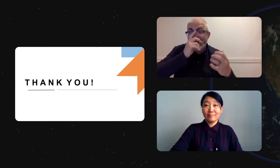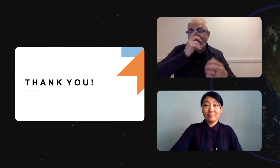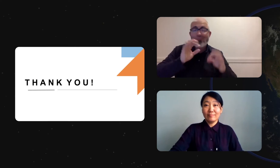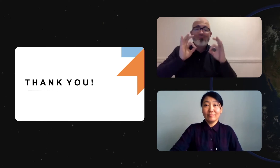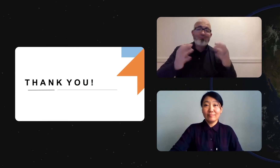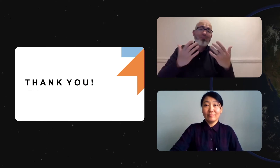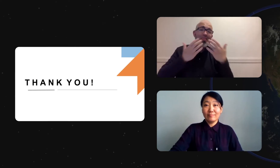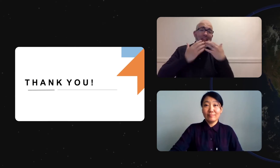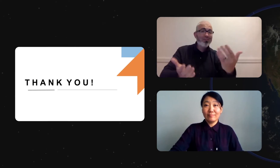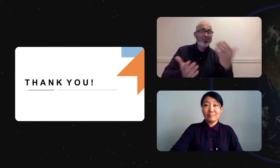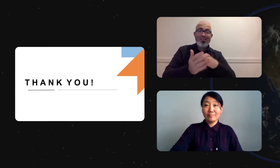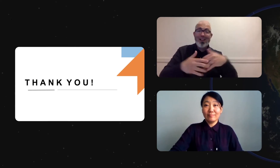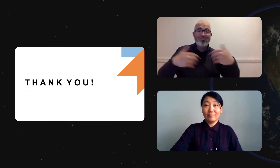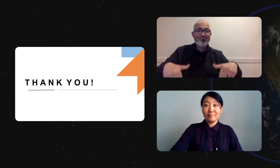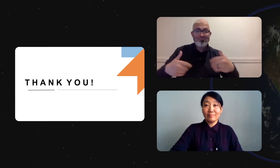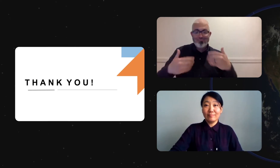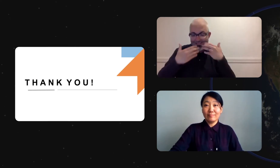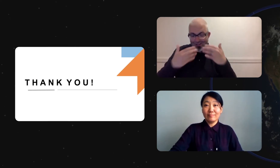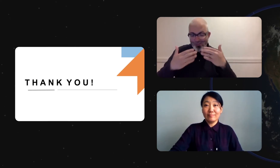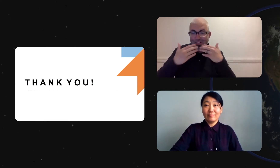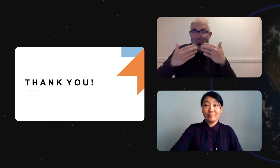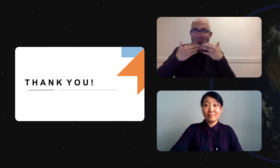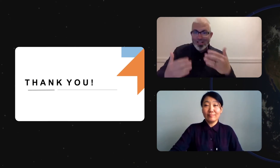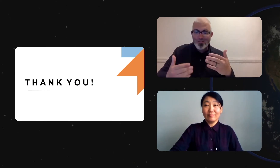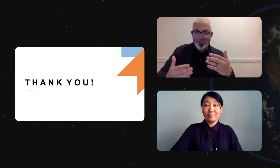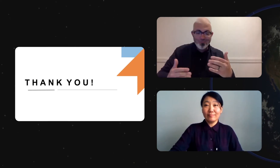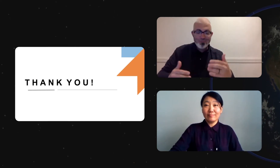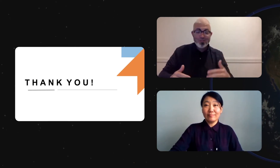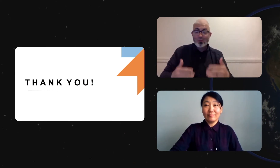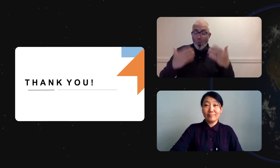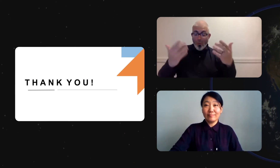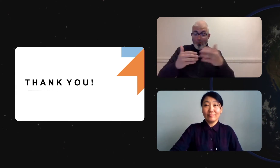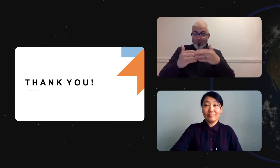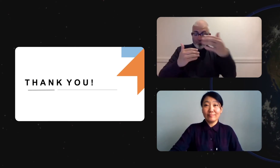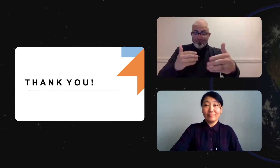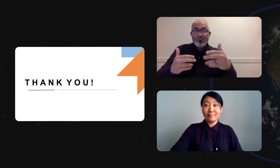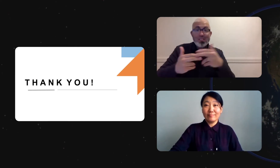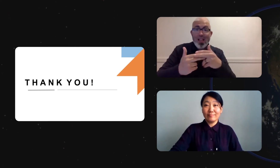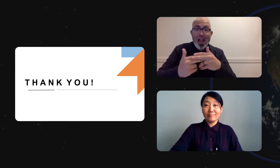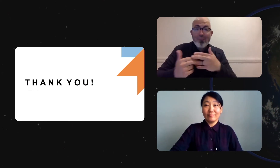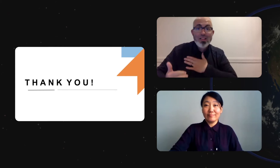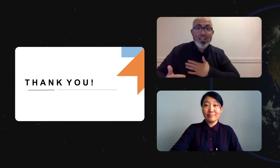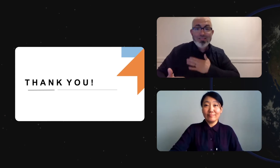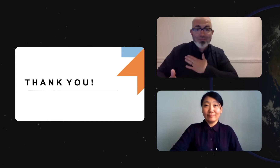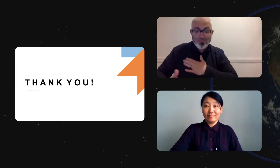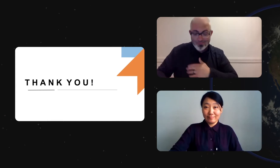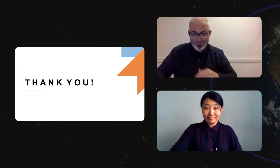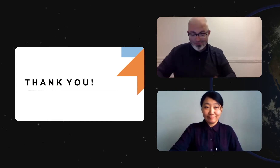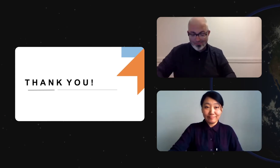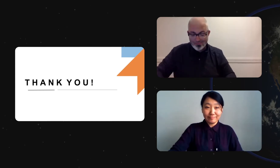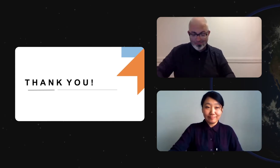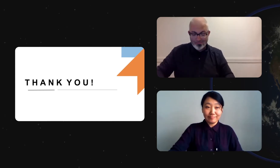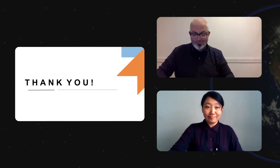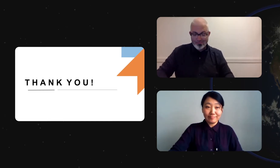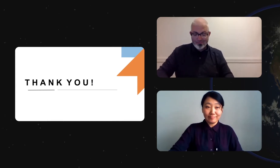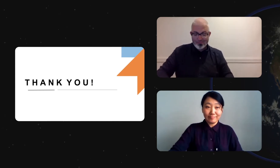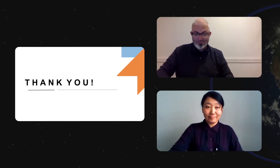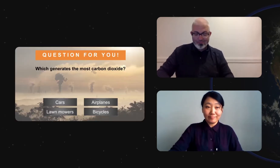So, thank you again so much, Song! Move forward with the next slide please!